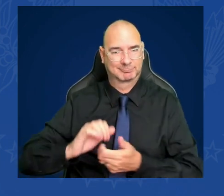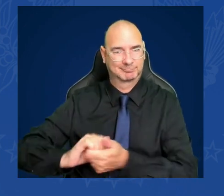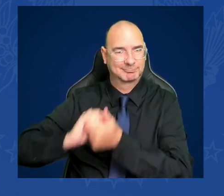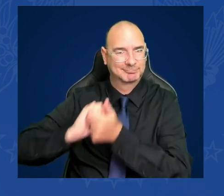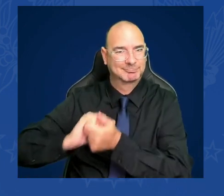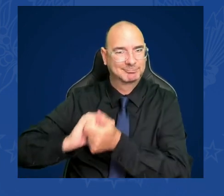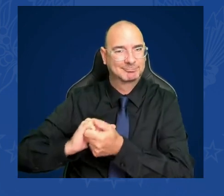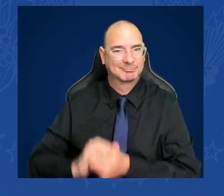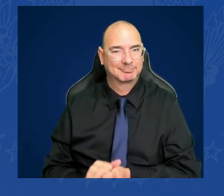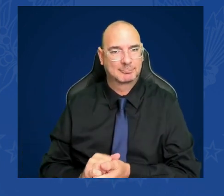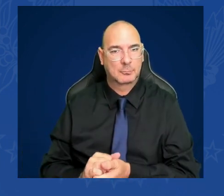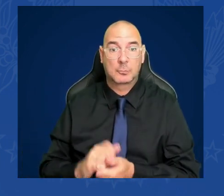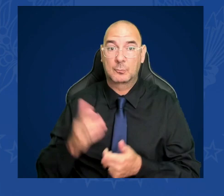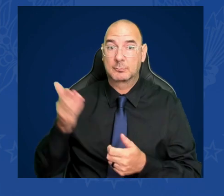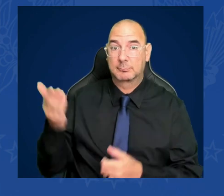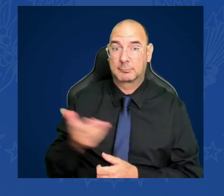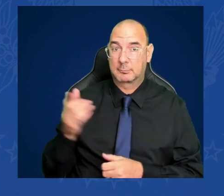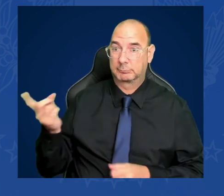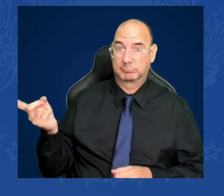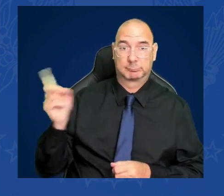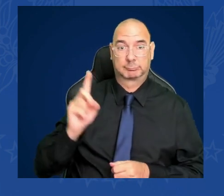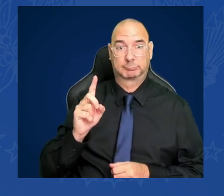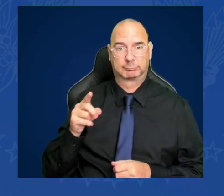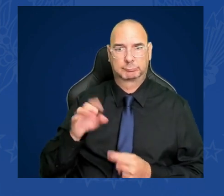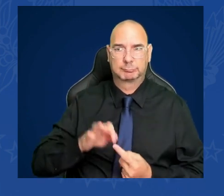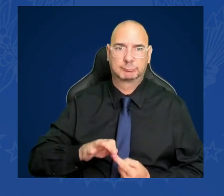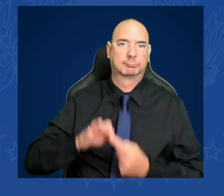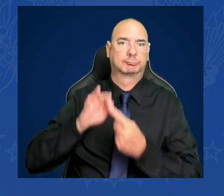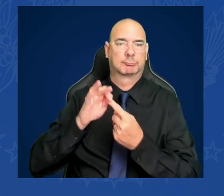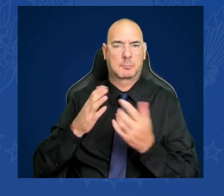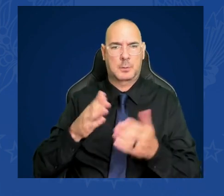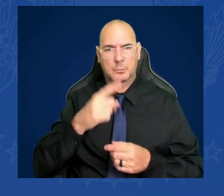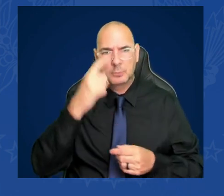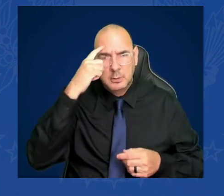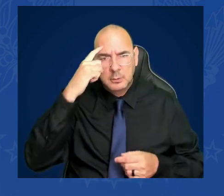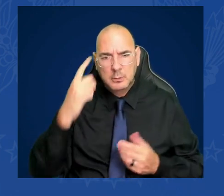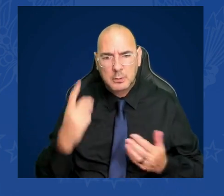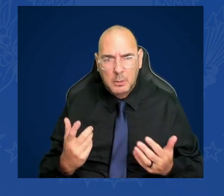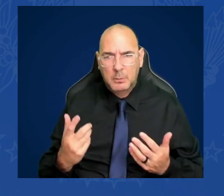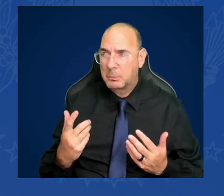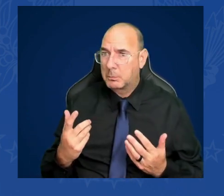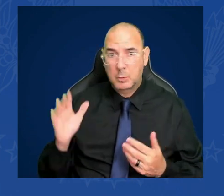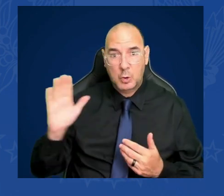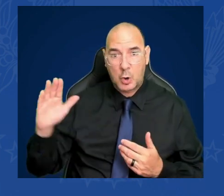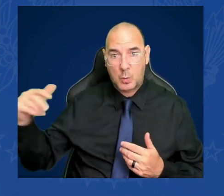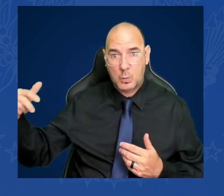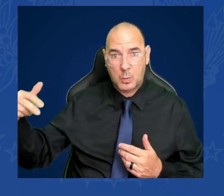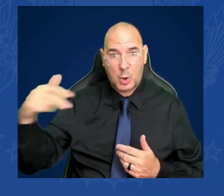You might think that her walk from her chair to this lecture is about ten feet.